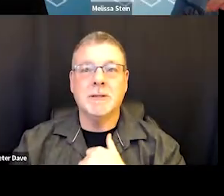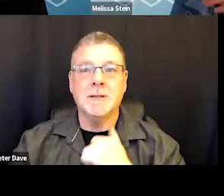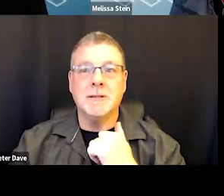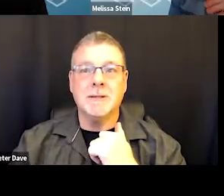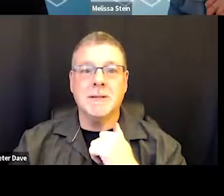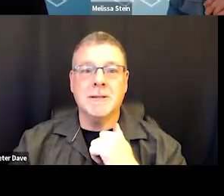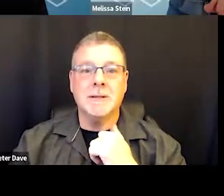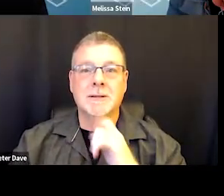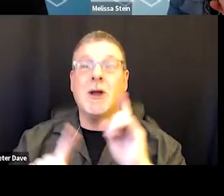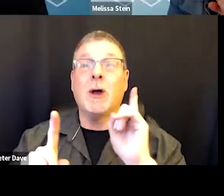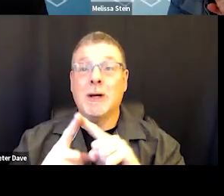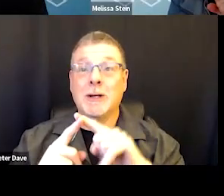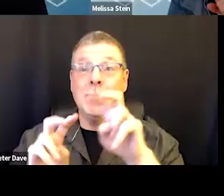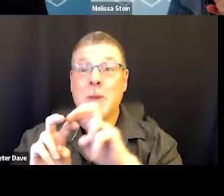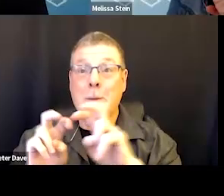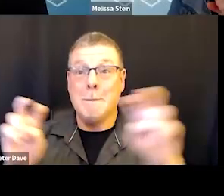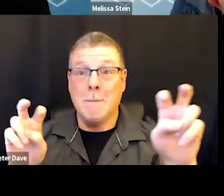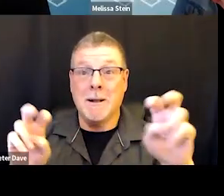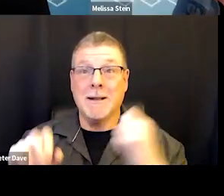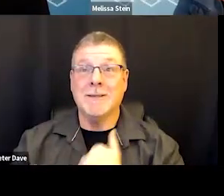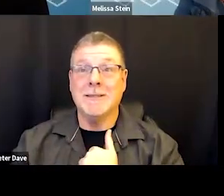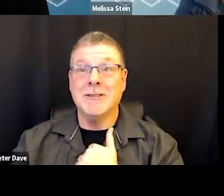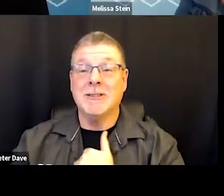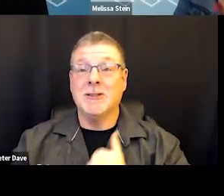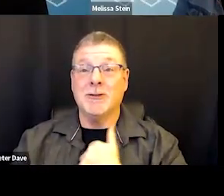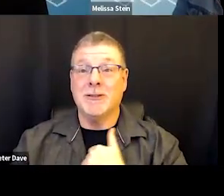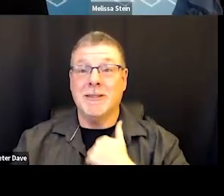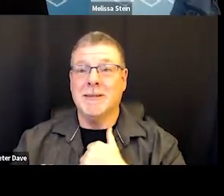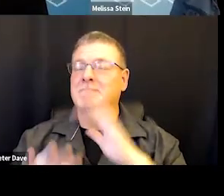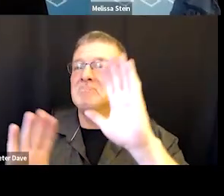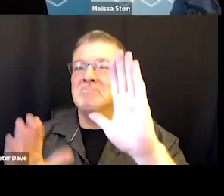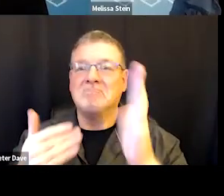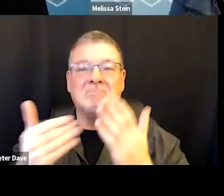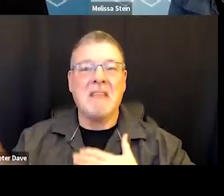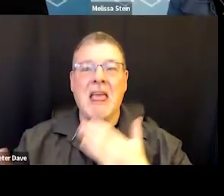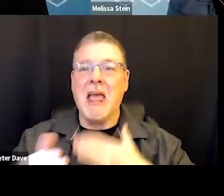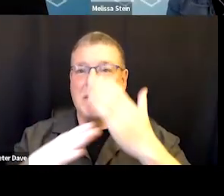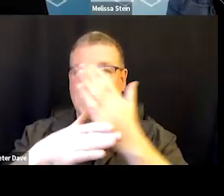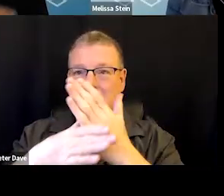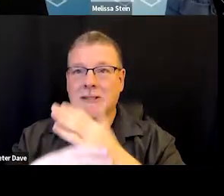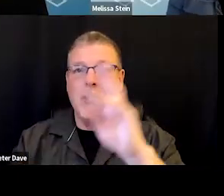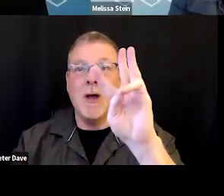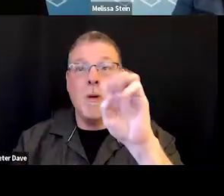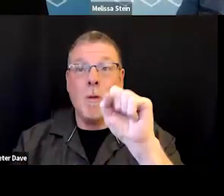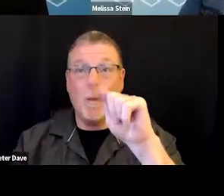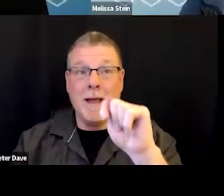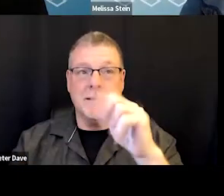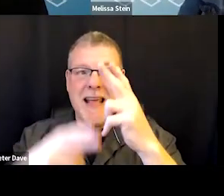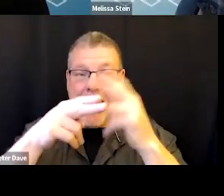that went to just the hosts and panelists, West. Oh, I'm sorry, I'm happy to share my email address. WestHuddleston@gmail.com.